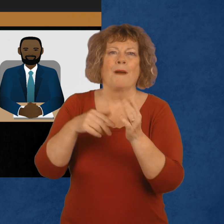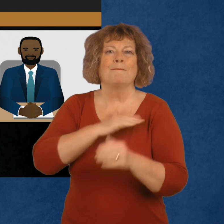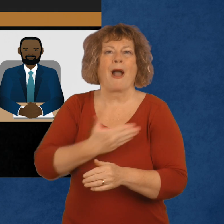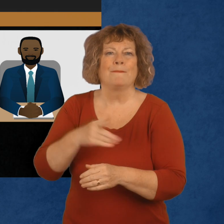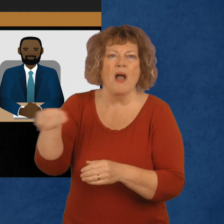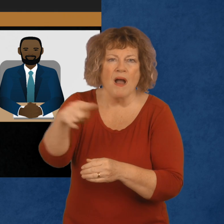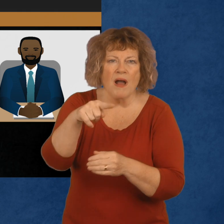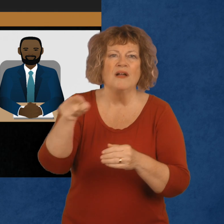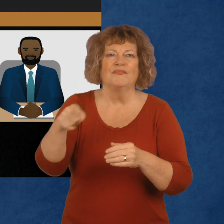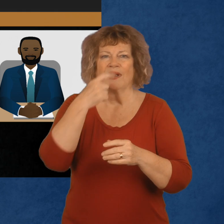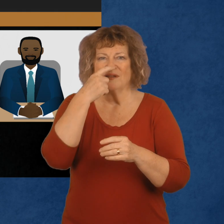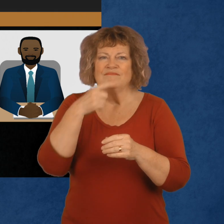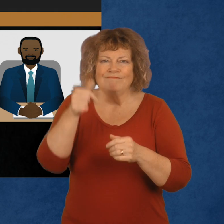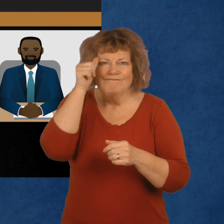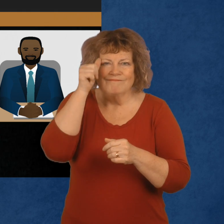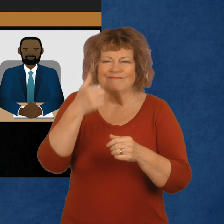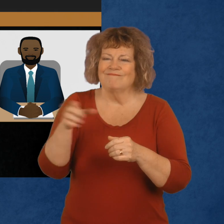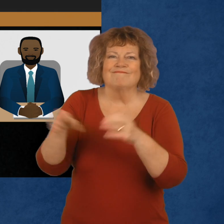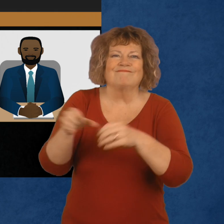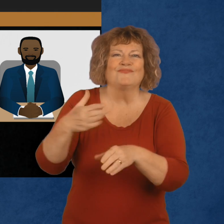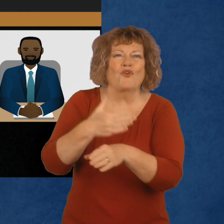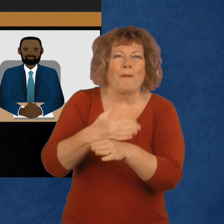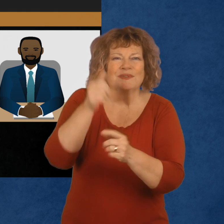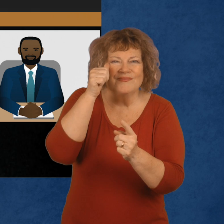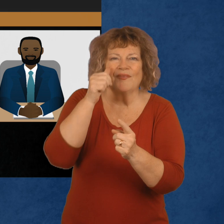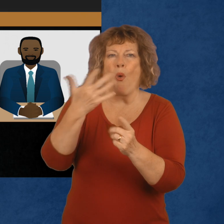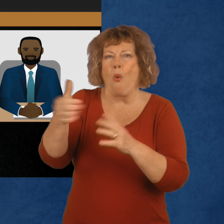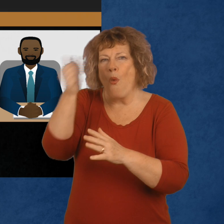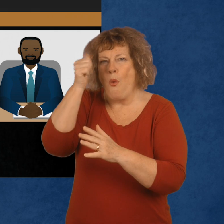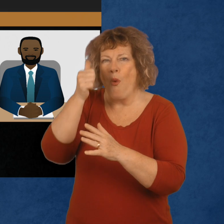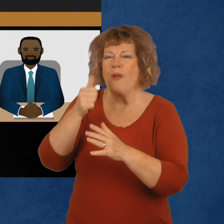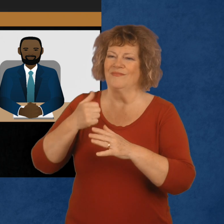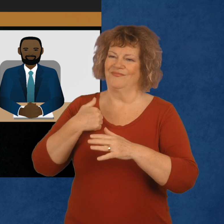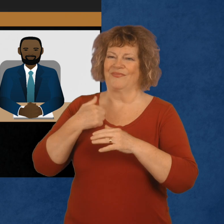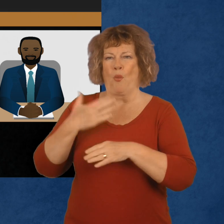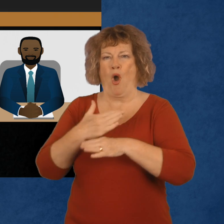and someone with experience from the employee's point of view, such as a trade union official.